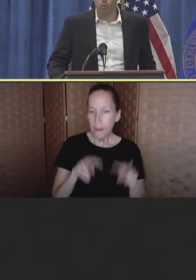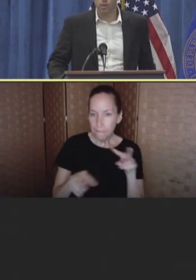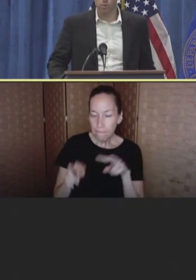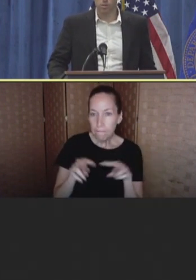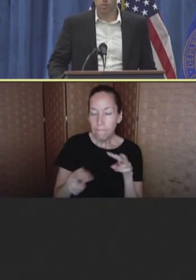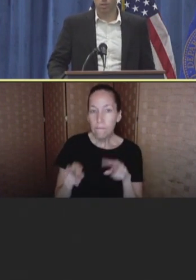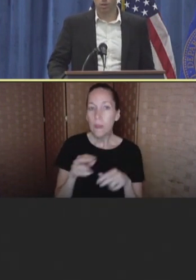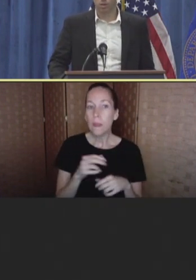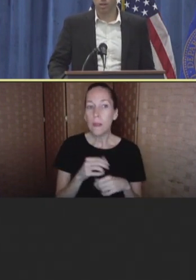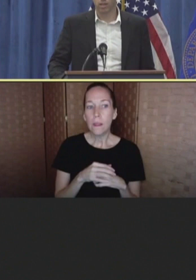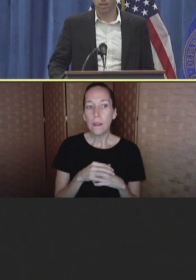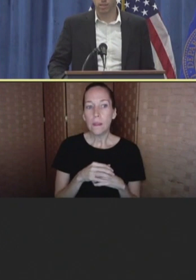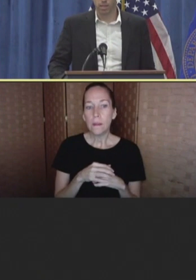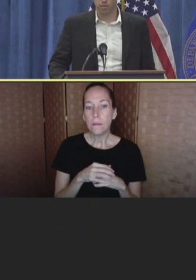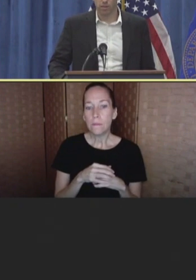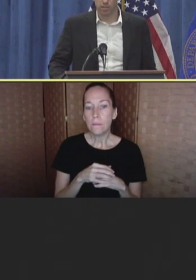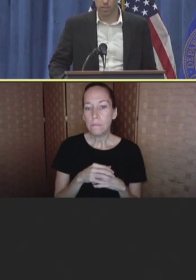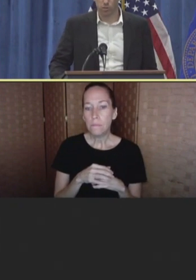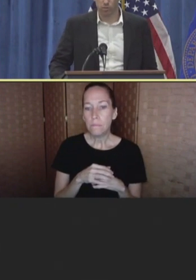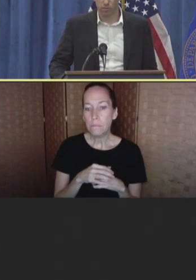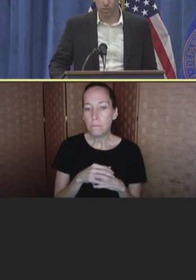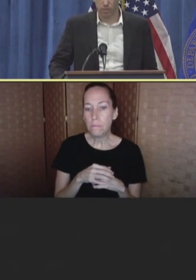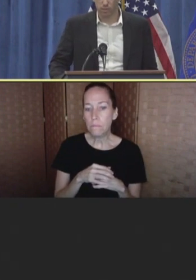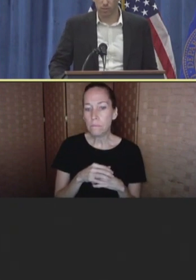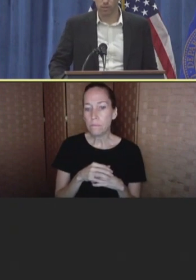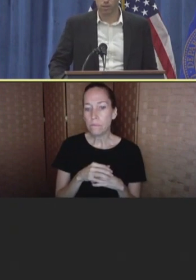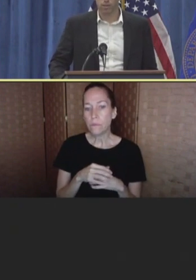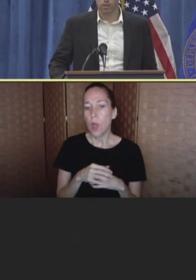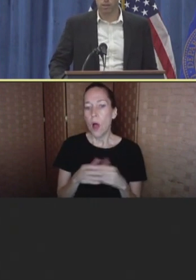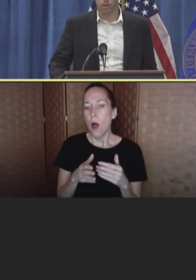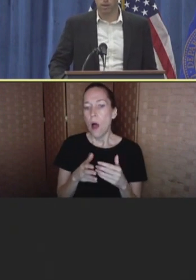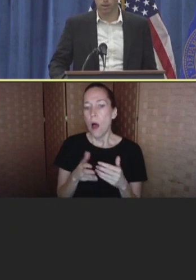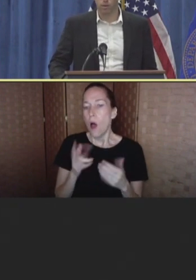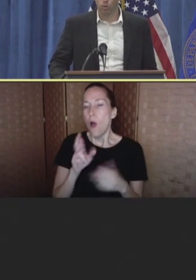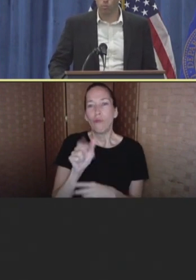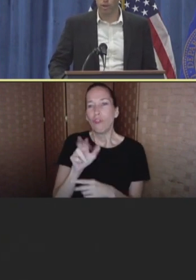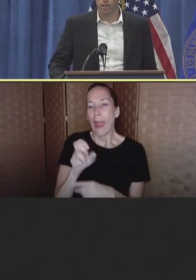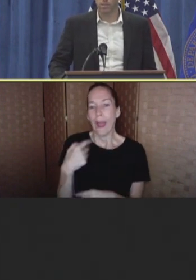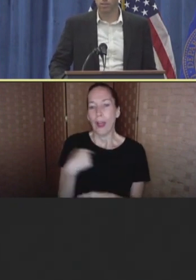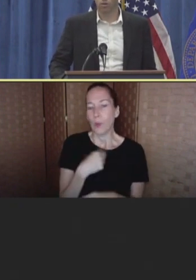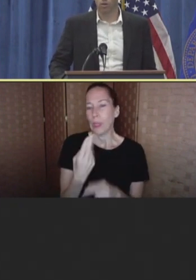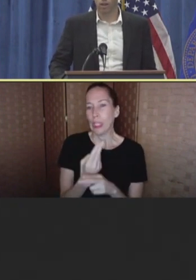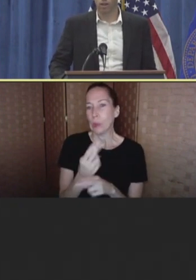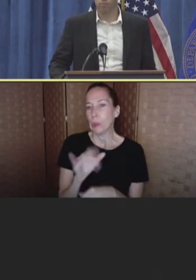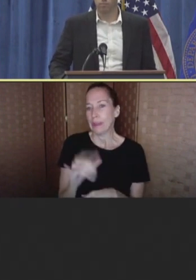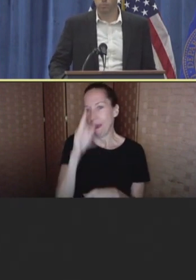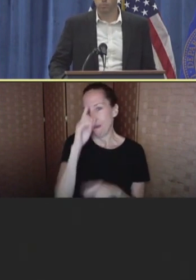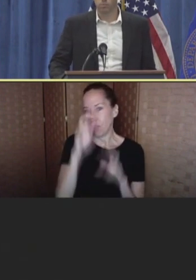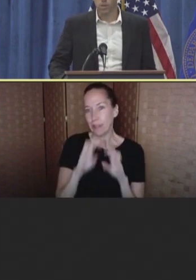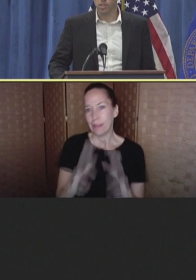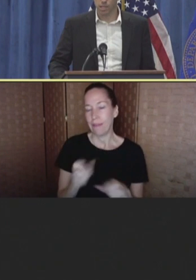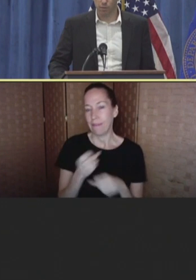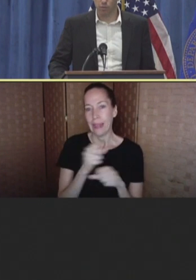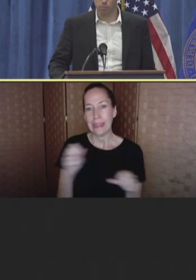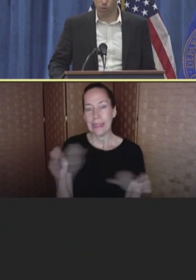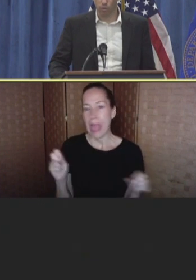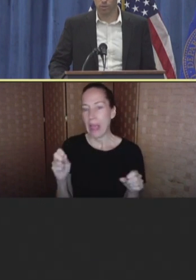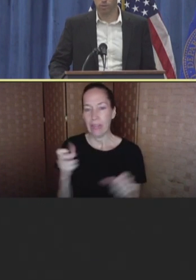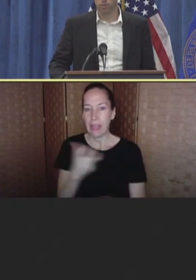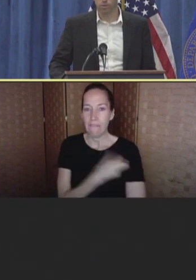use currently as a safety assessment of the vaccine, and all based on self-reported.